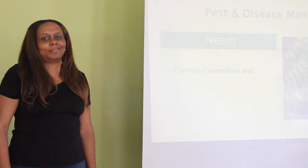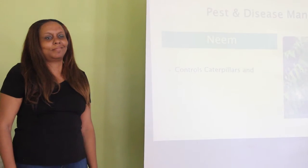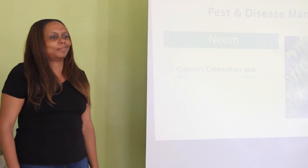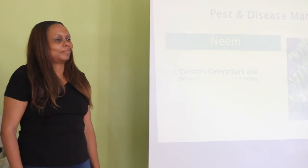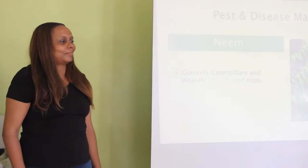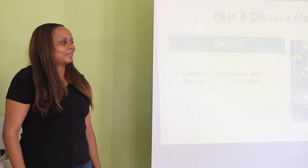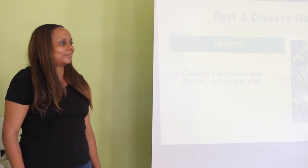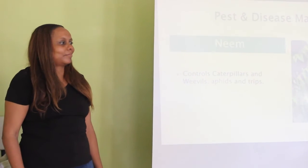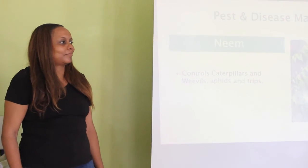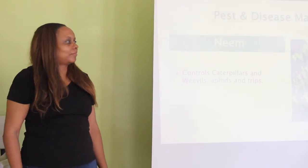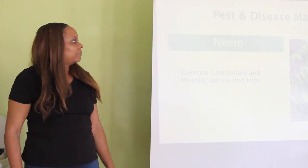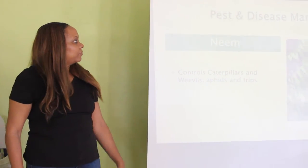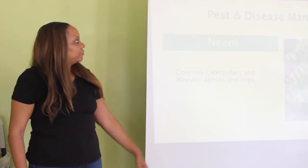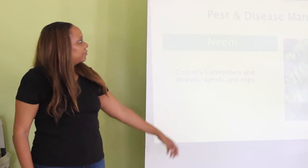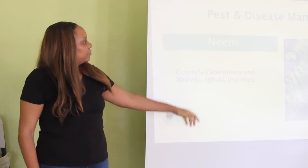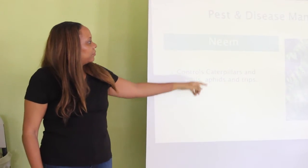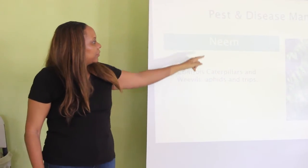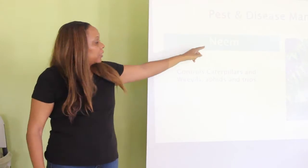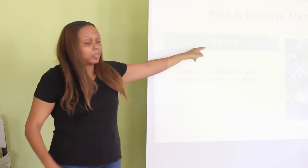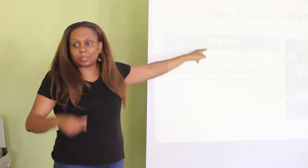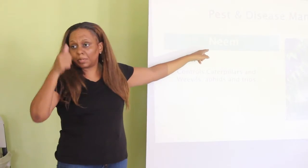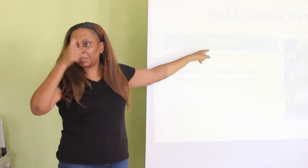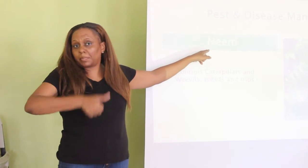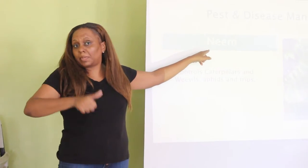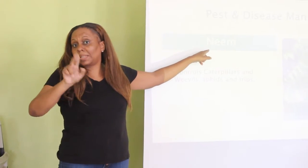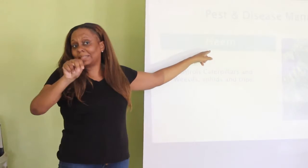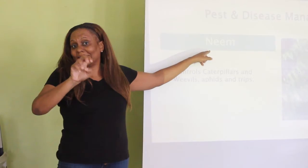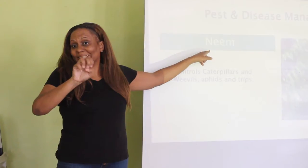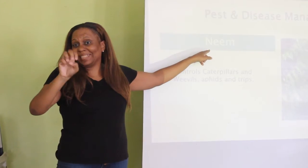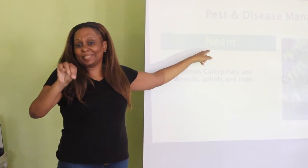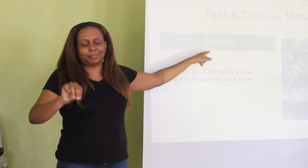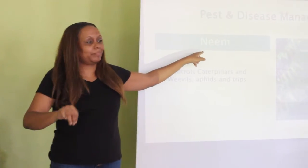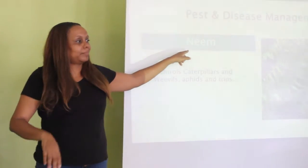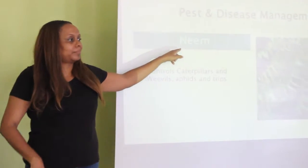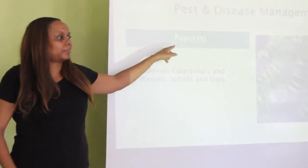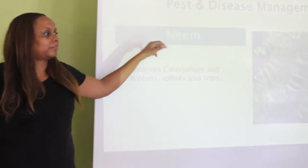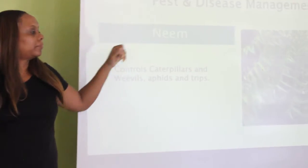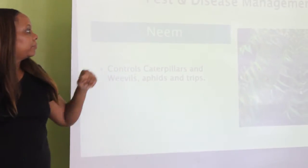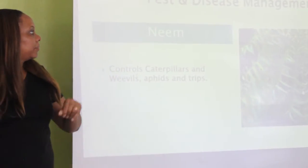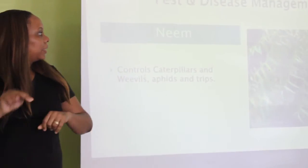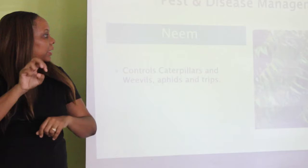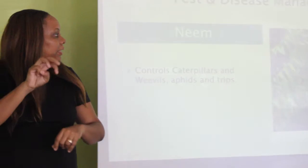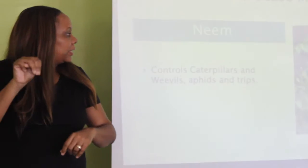so if you talked about the meme as well so the mean treat the very ground x or you can use the